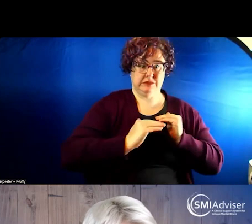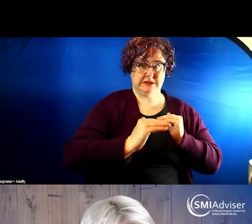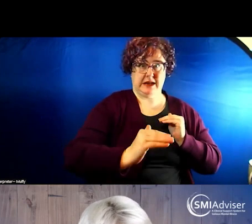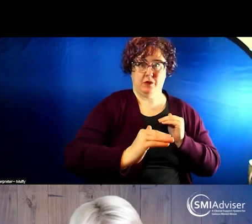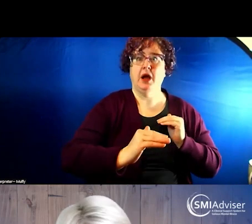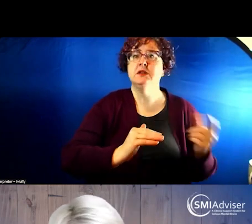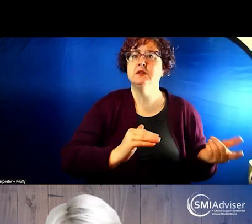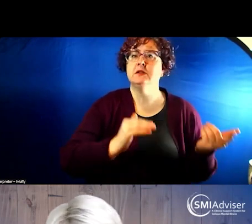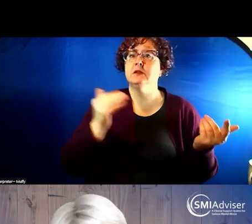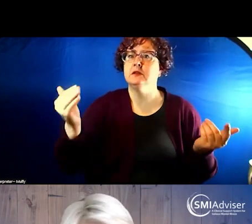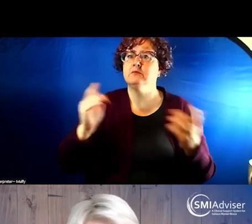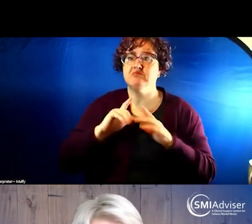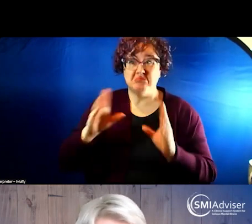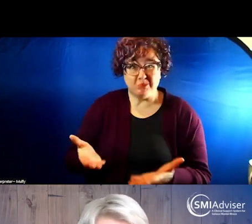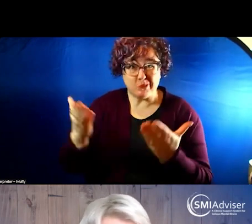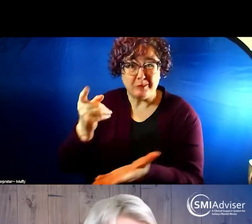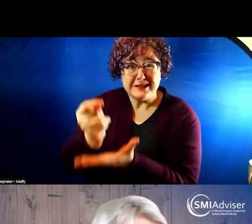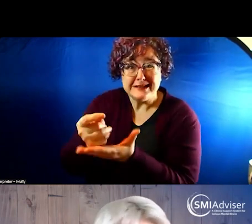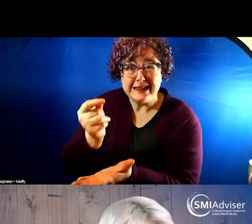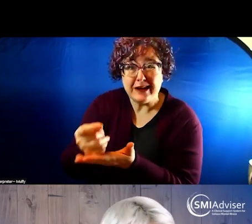FOR A THERAPIST OR SOMEONE TO TALK TO?